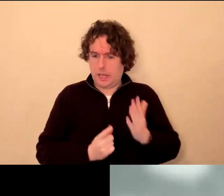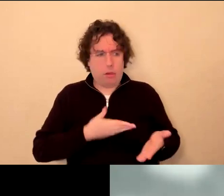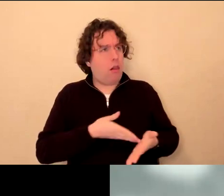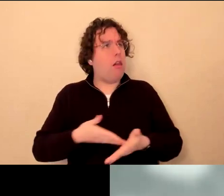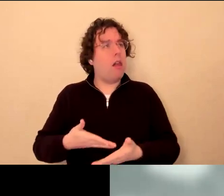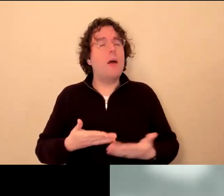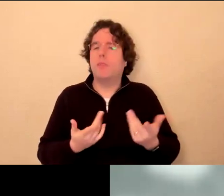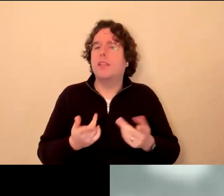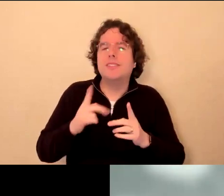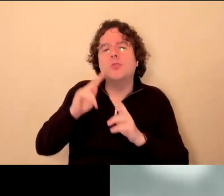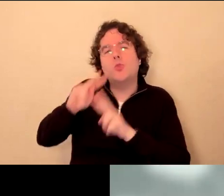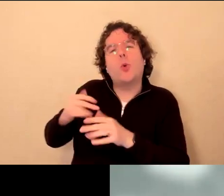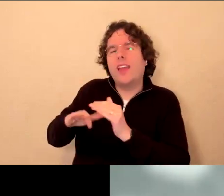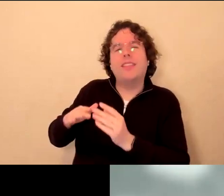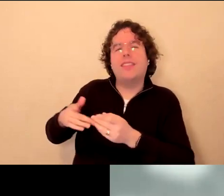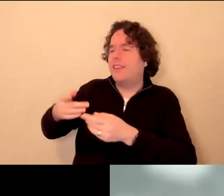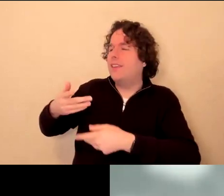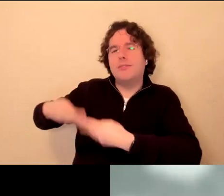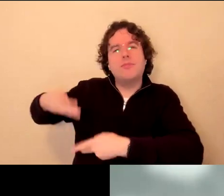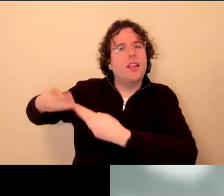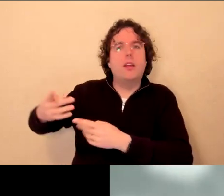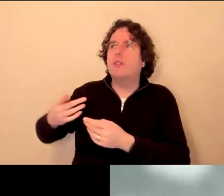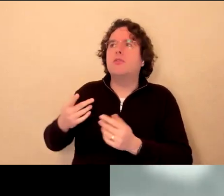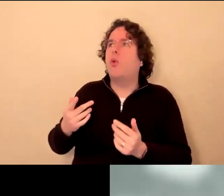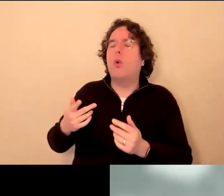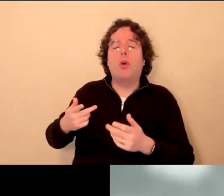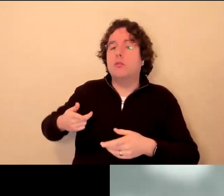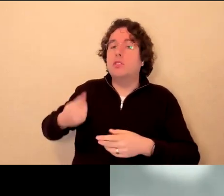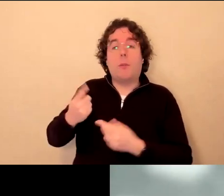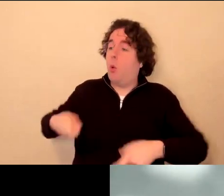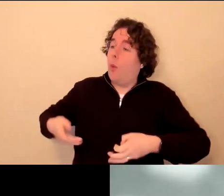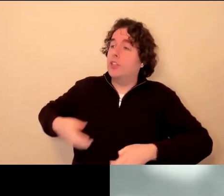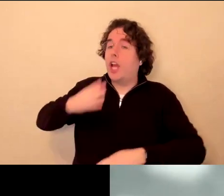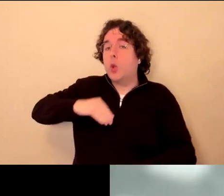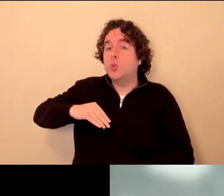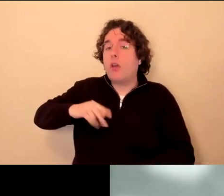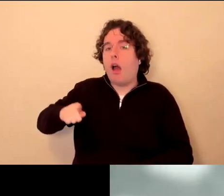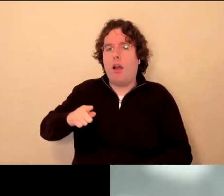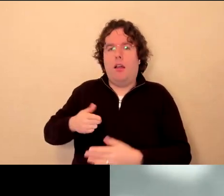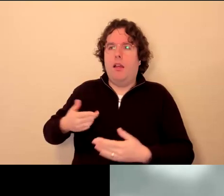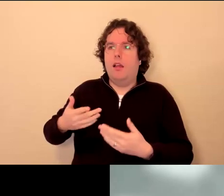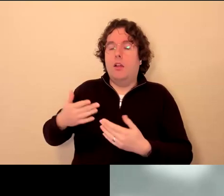say for a wheelchair user, heavy doors, for example. That would definitely fall within the second requirement of the duty to make reasonable adjustments.